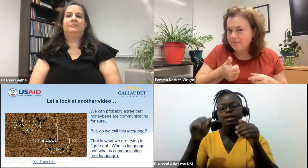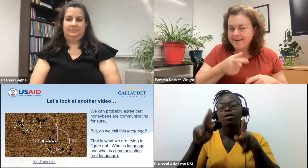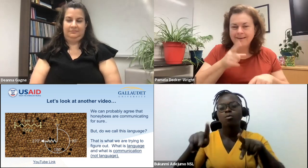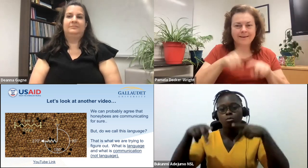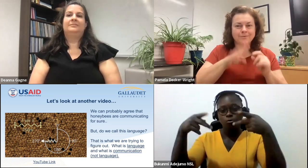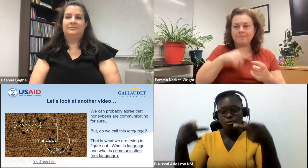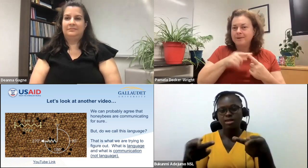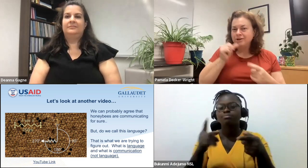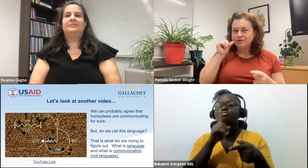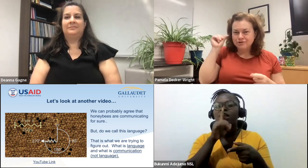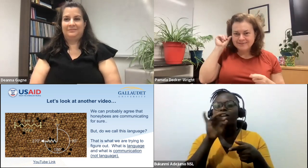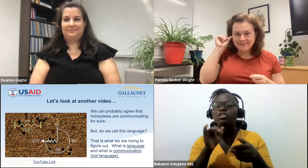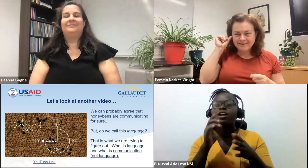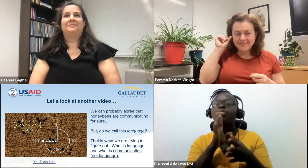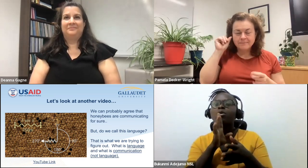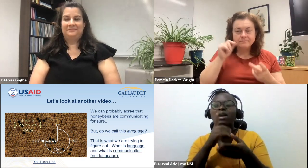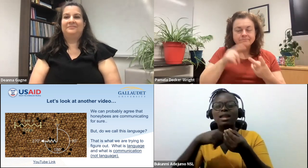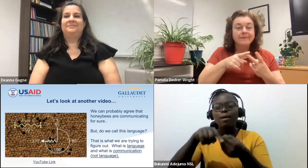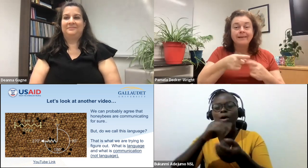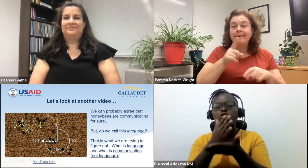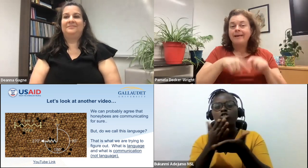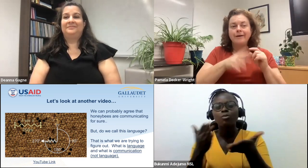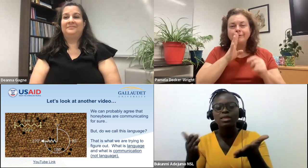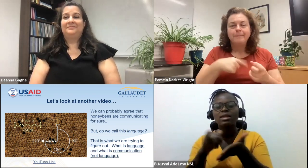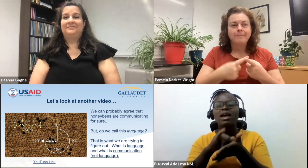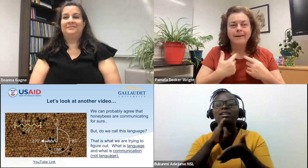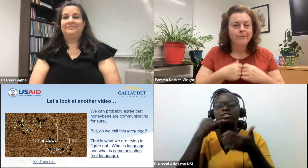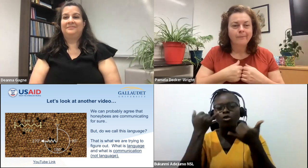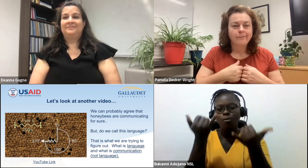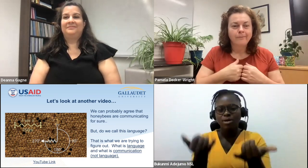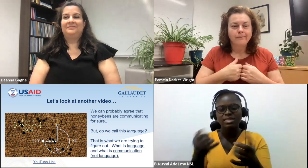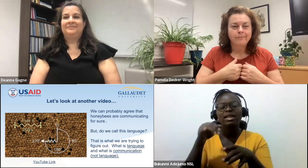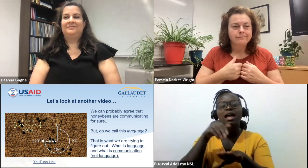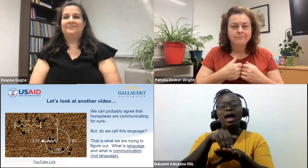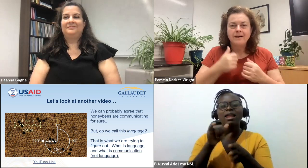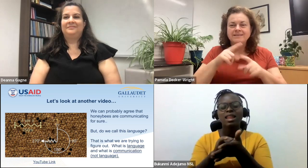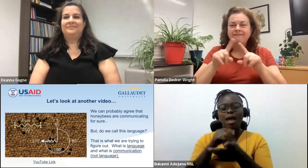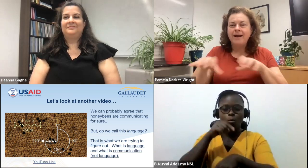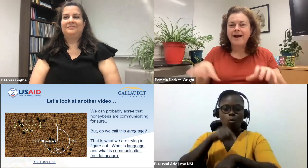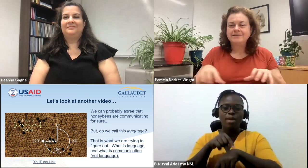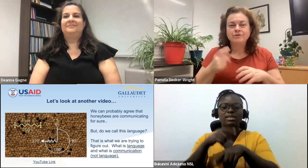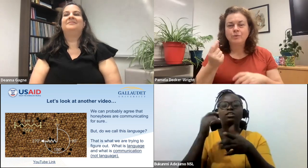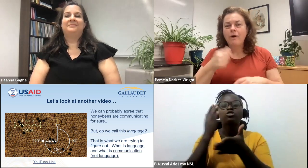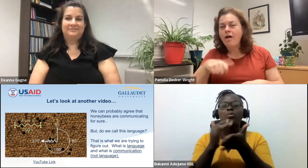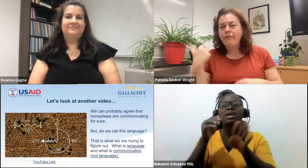Now they we don't. We haven't, studied that they can talk about time like yesterday or tomorrow, but they can talk about distance.